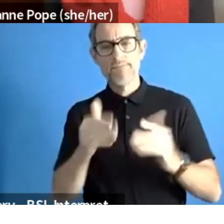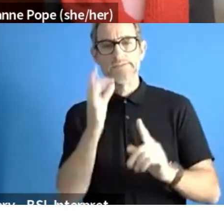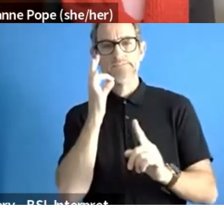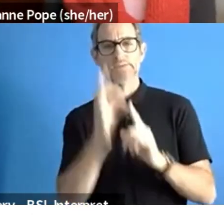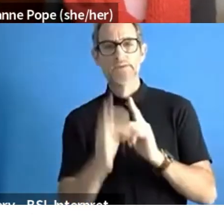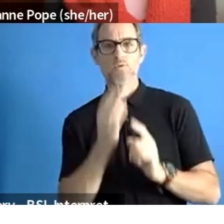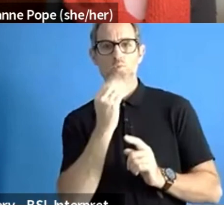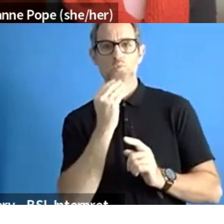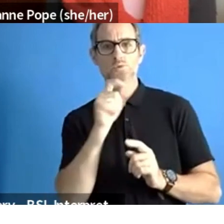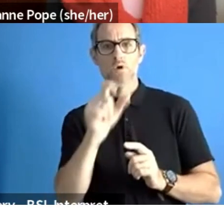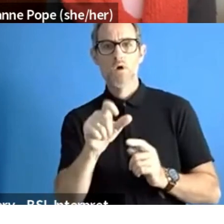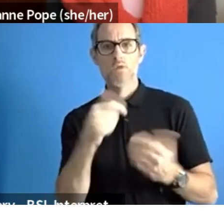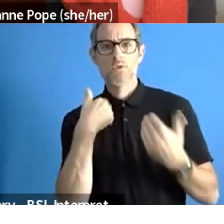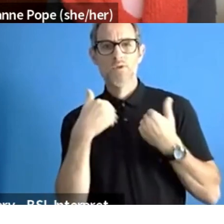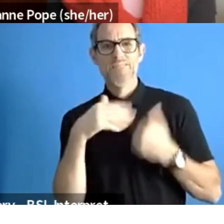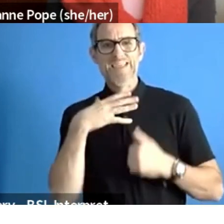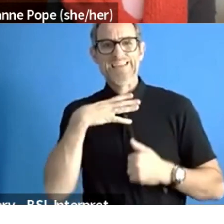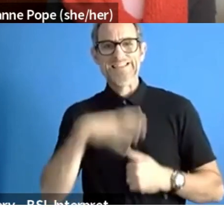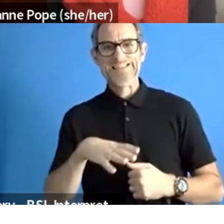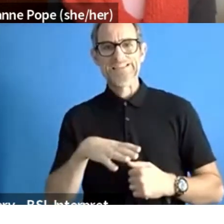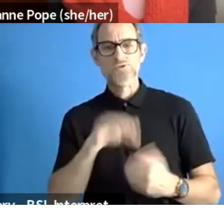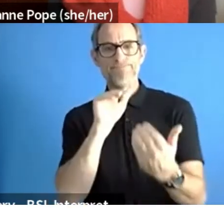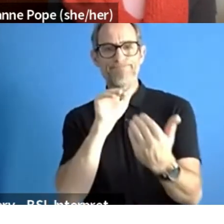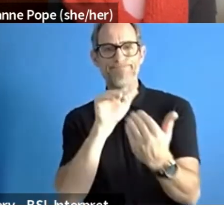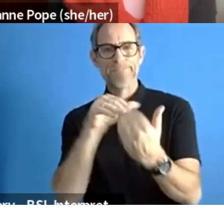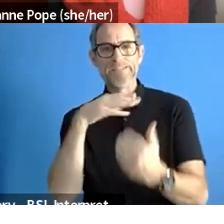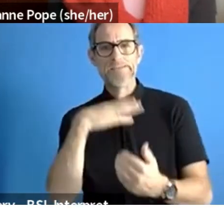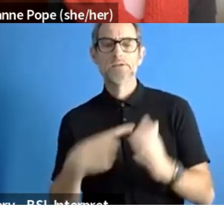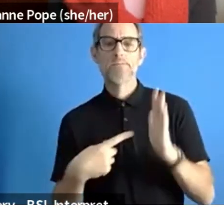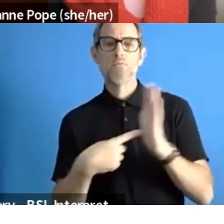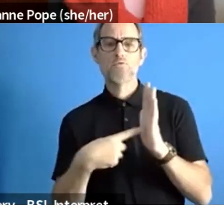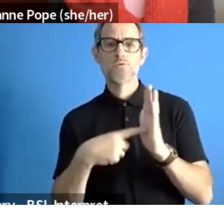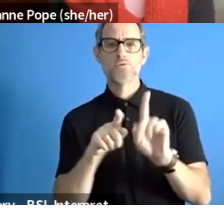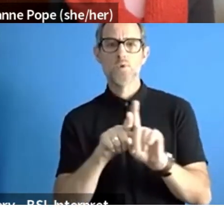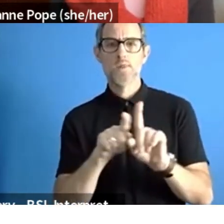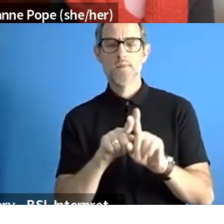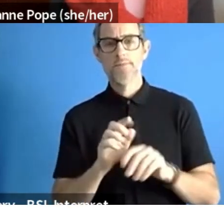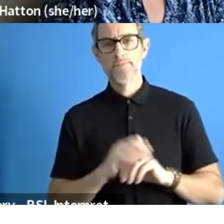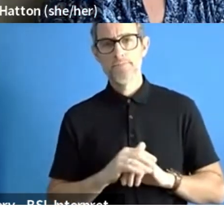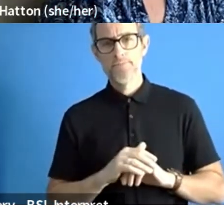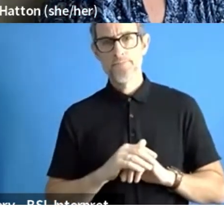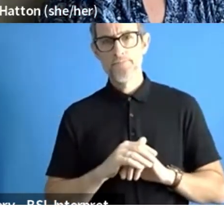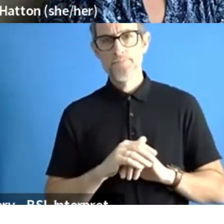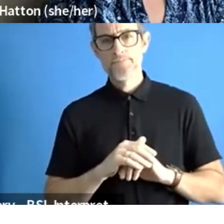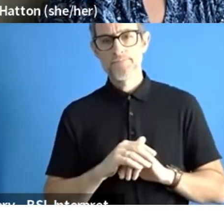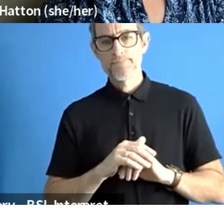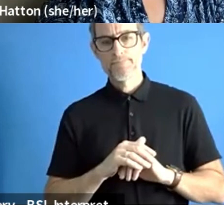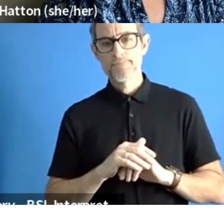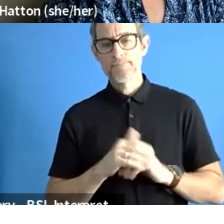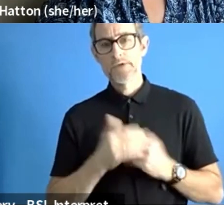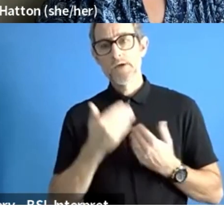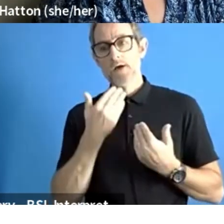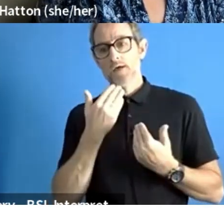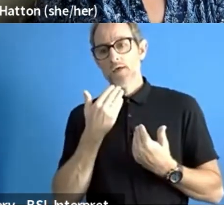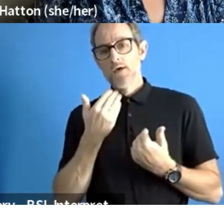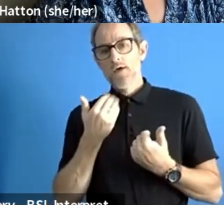what they need is really important as well. Thank you. Yeah.